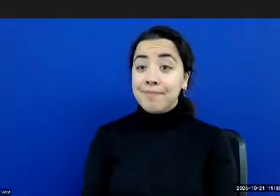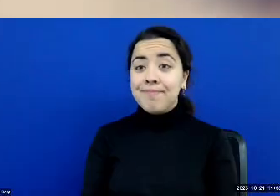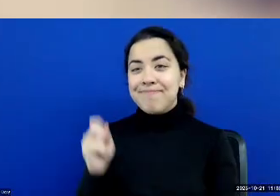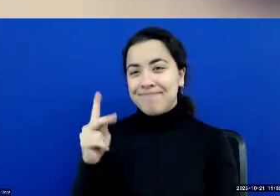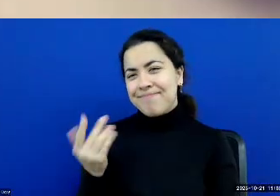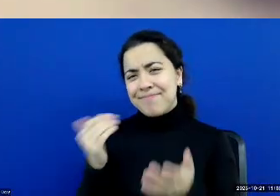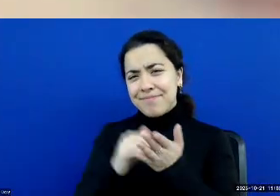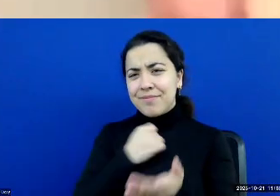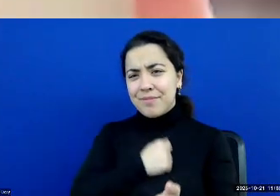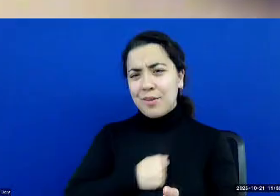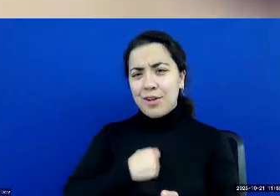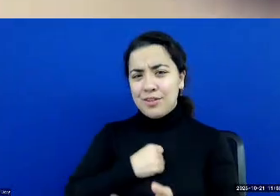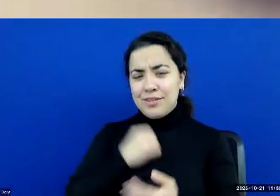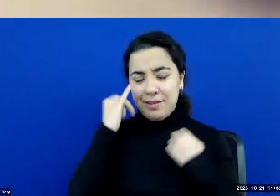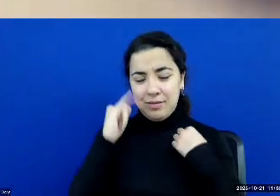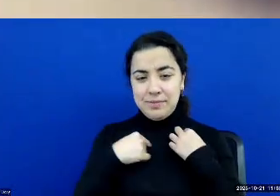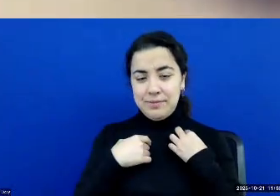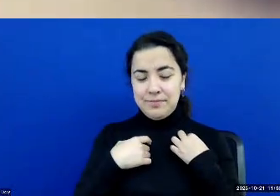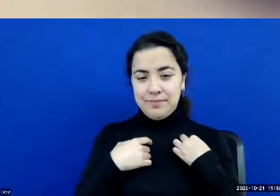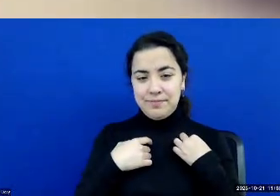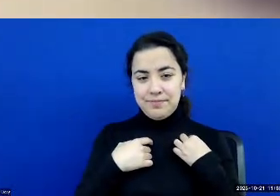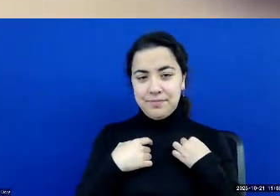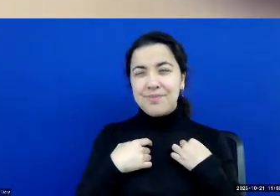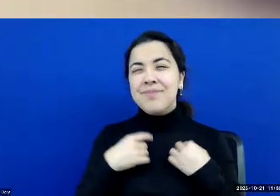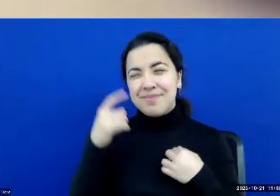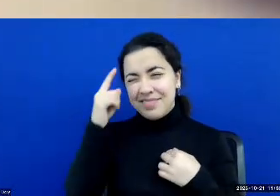Kathleen DeForest: Okay, again, apologies if that was me.